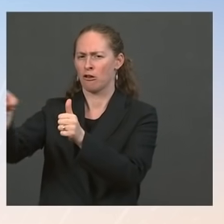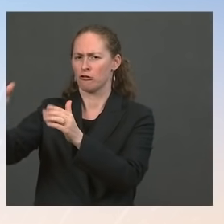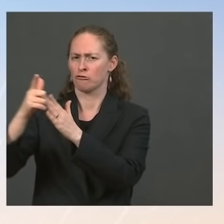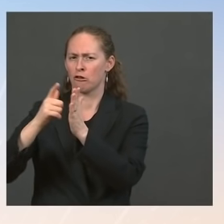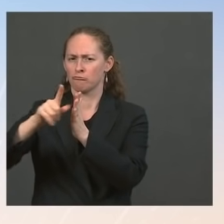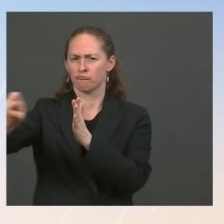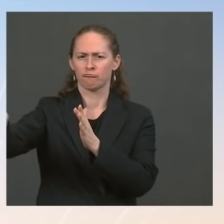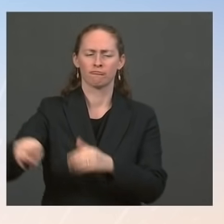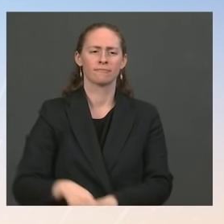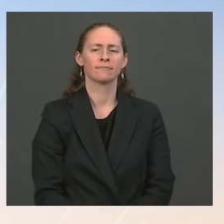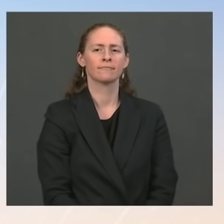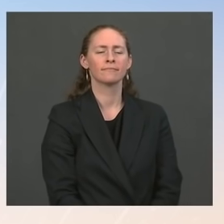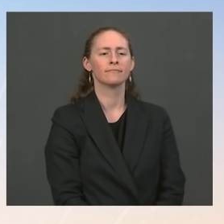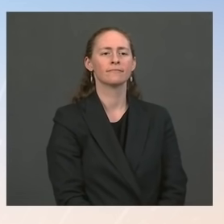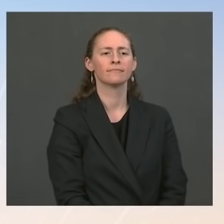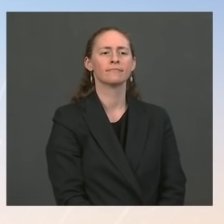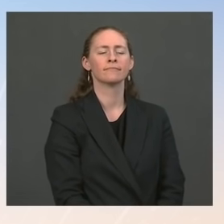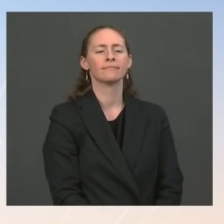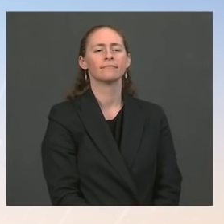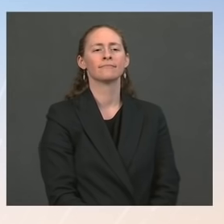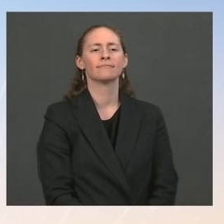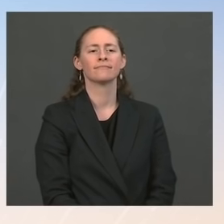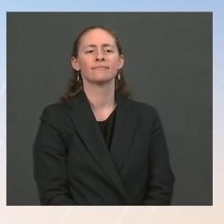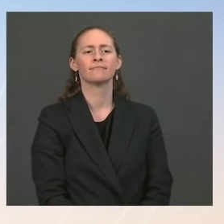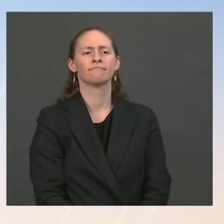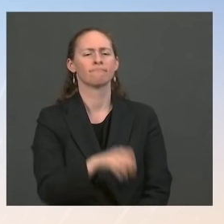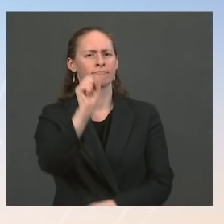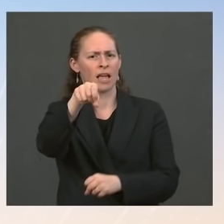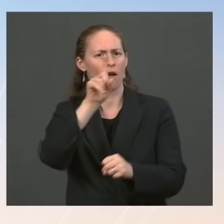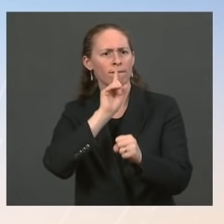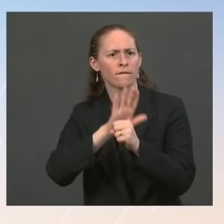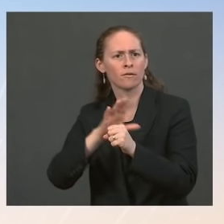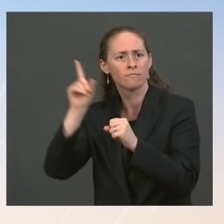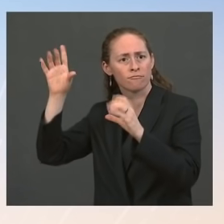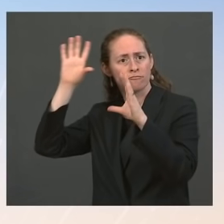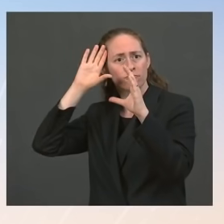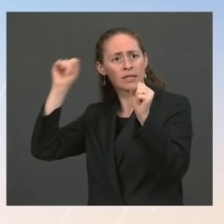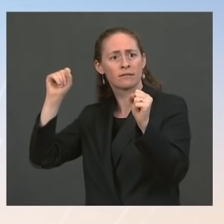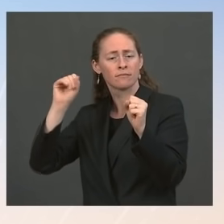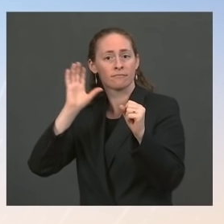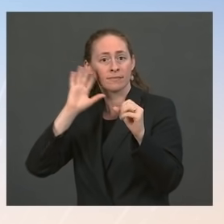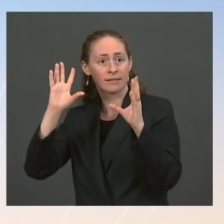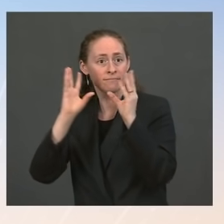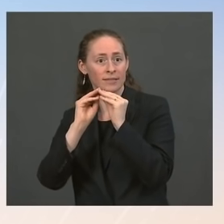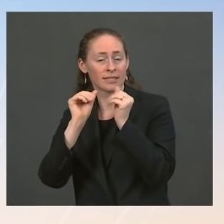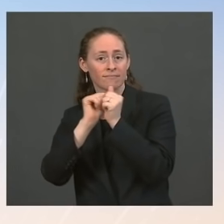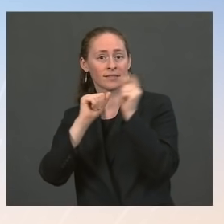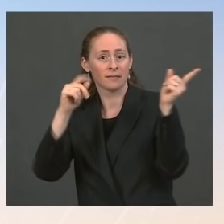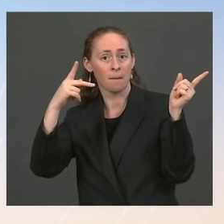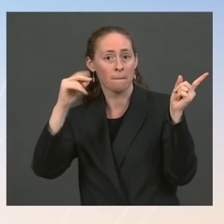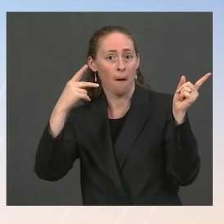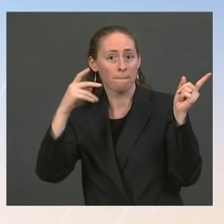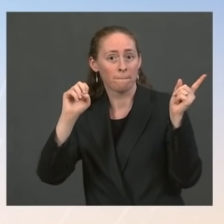The Press: Jen, can you confirm that President Biden will be meeting with Pope Francis October 29th at the Vatican? Ms. Psaki: I don't have anything about the trip to confirm at this point in time.